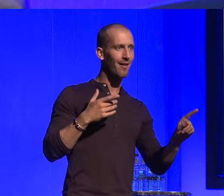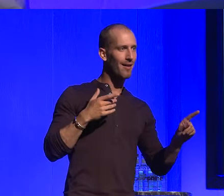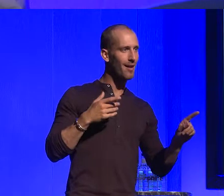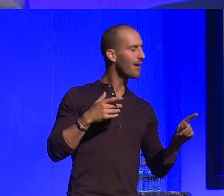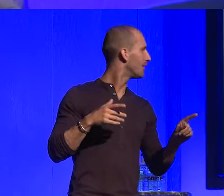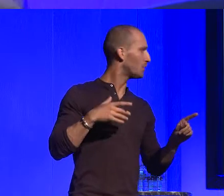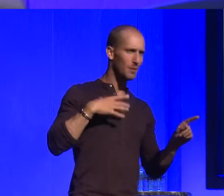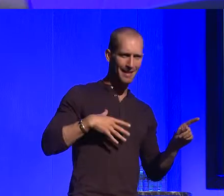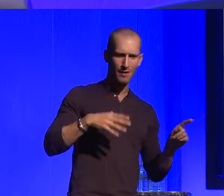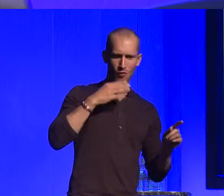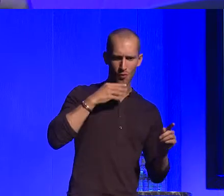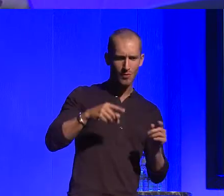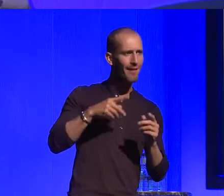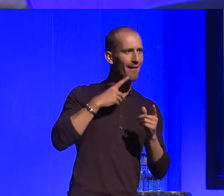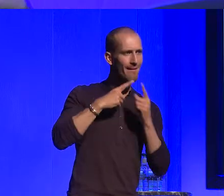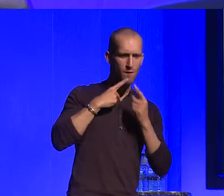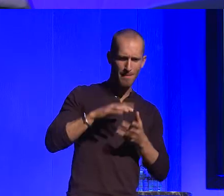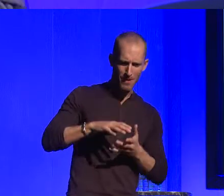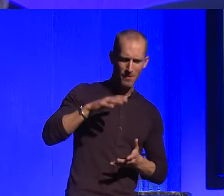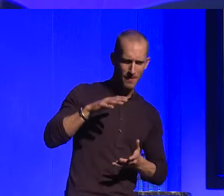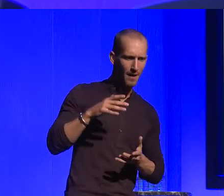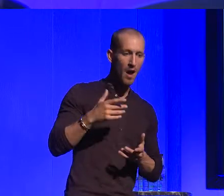So the expression we had given to us was, 'Get down and dirty with the data'.